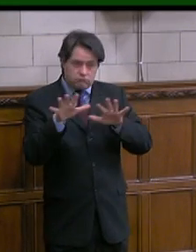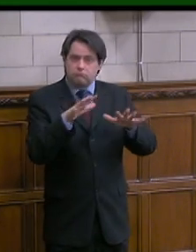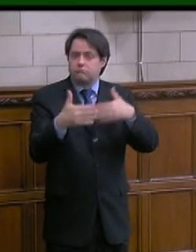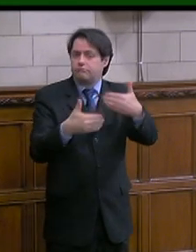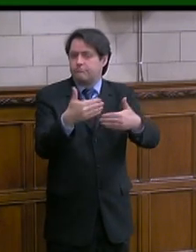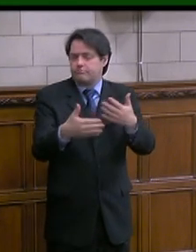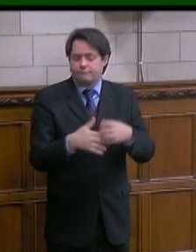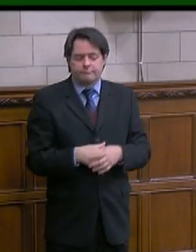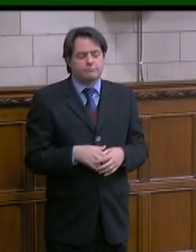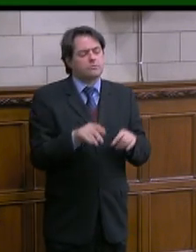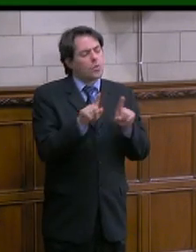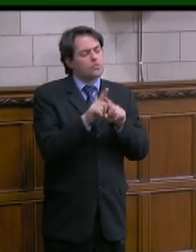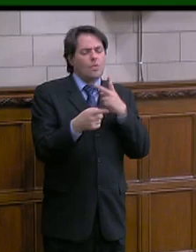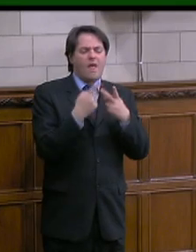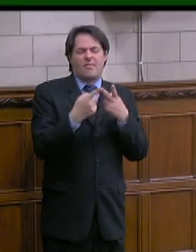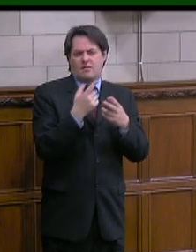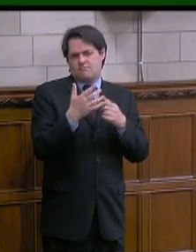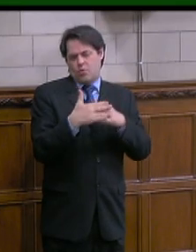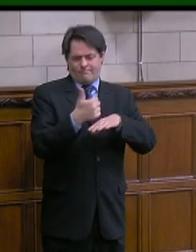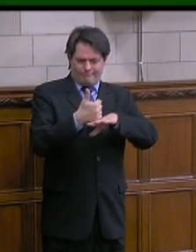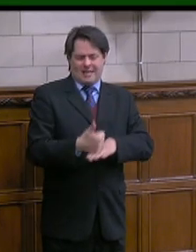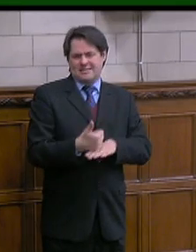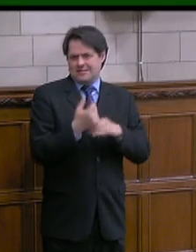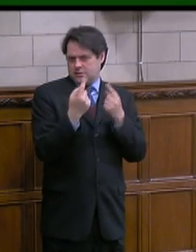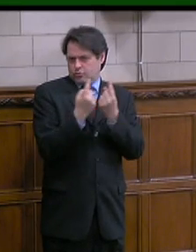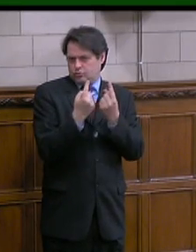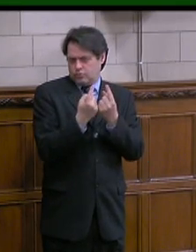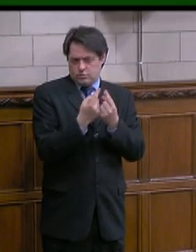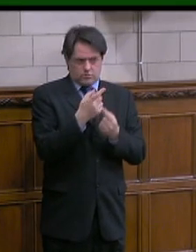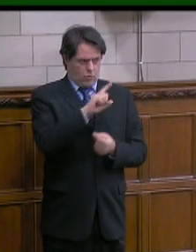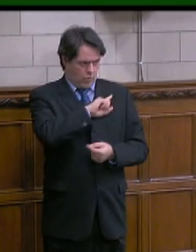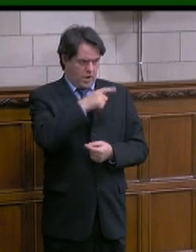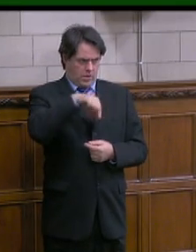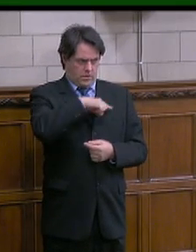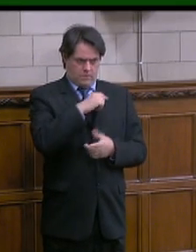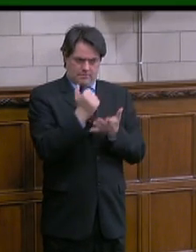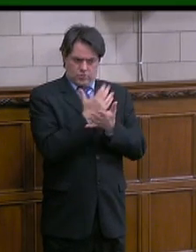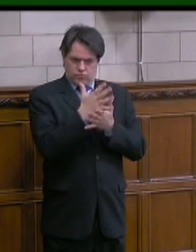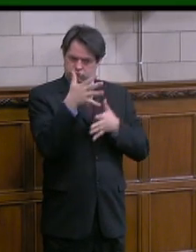There are more fundamental reasons for ensuring that we sign in our country and that we make